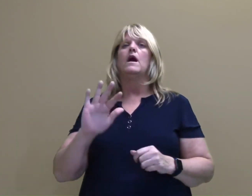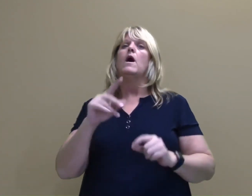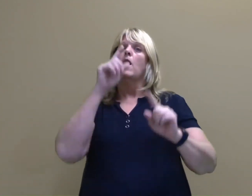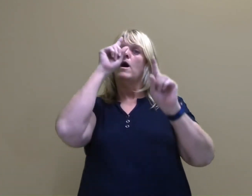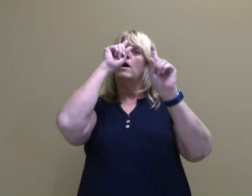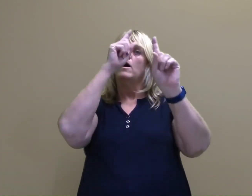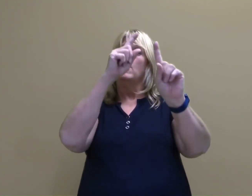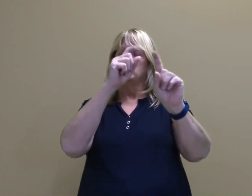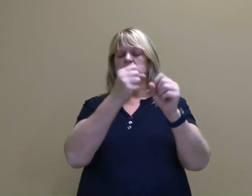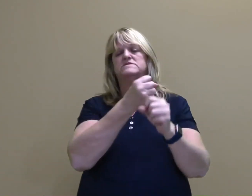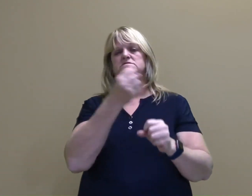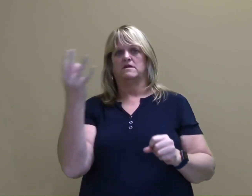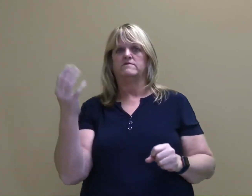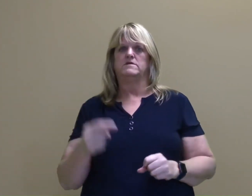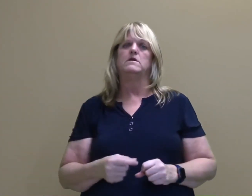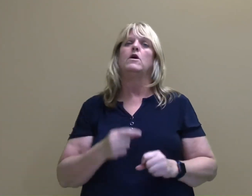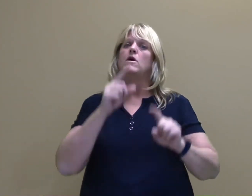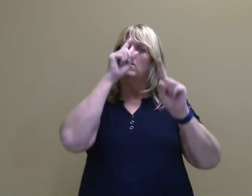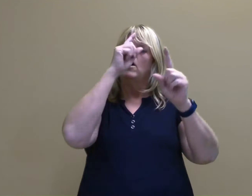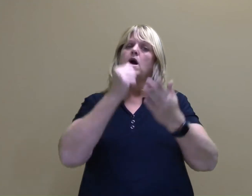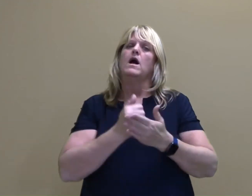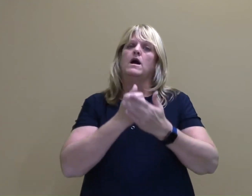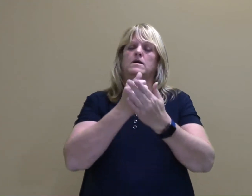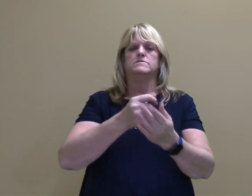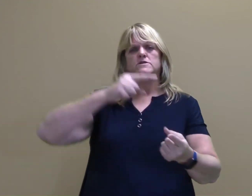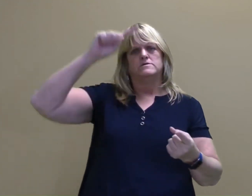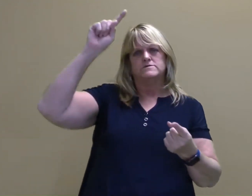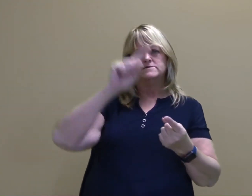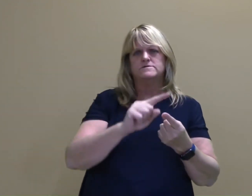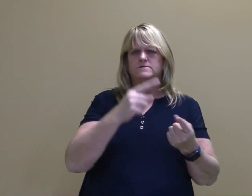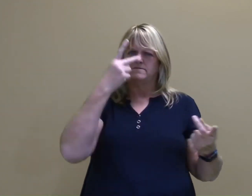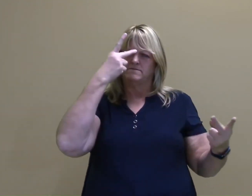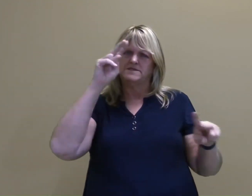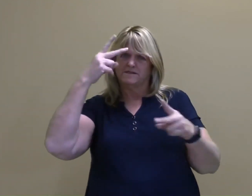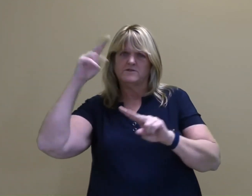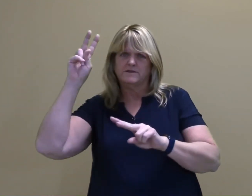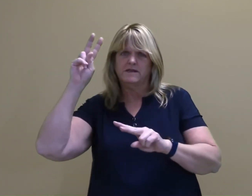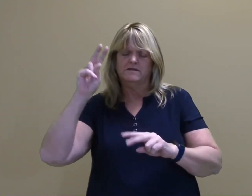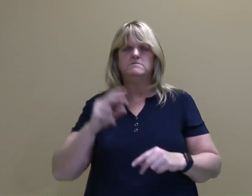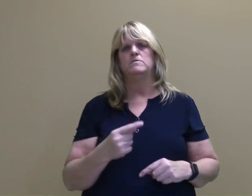The idea is to reduce misunderstandings.